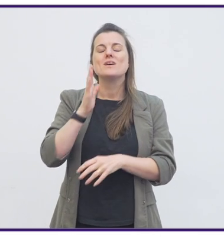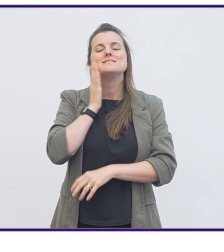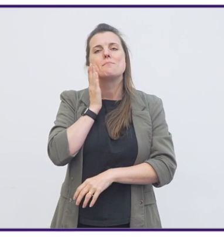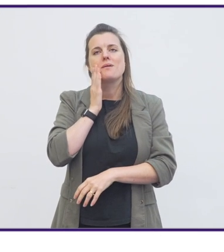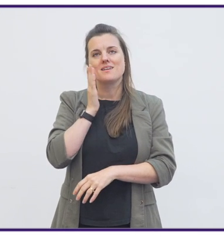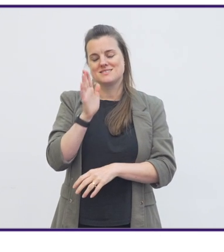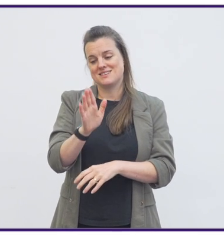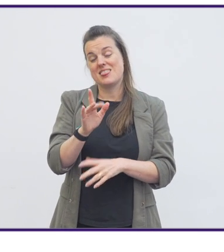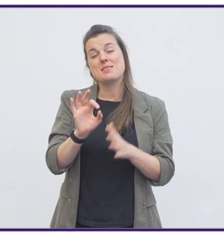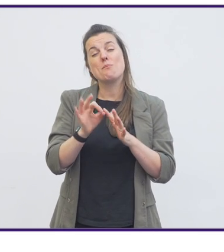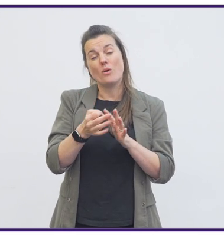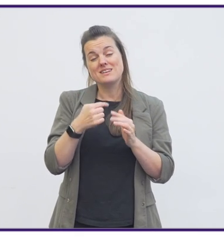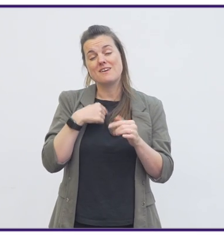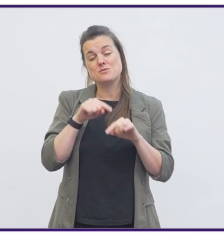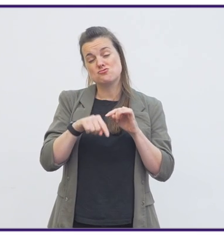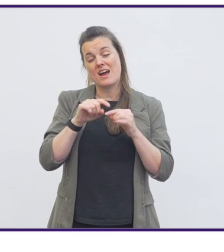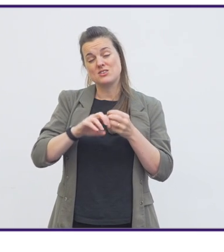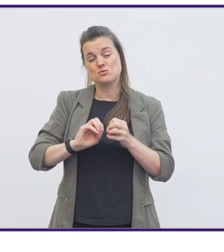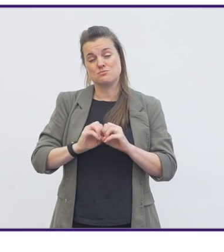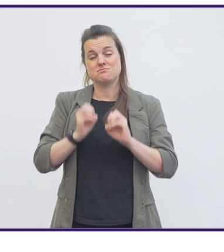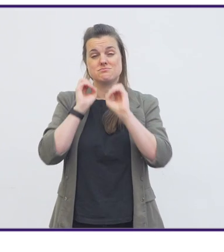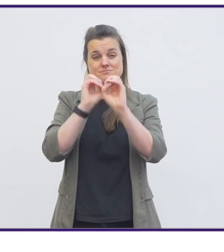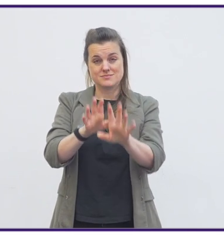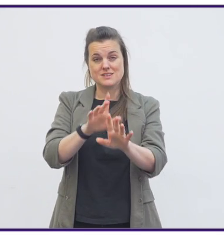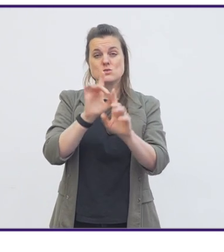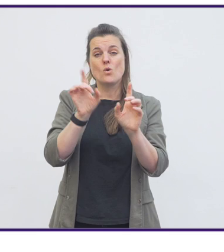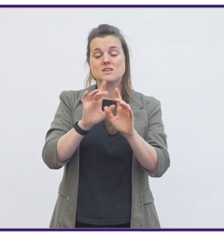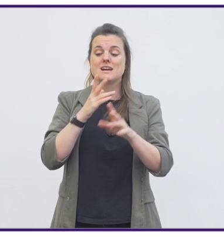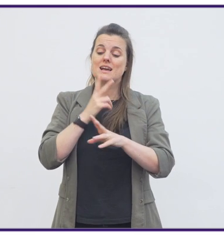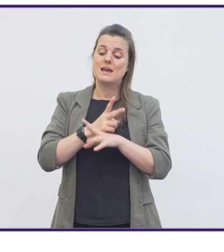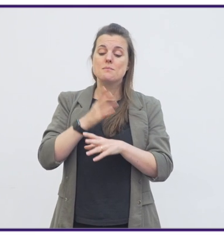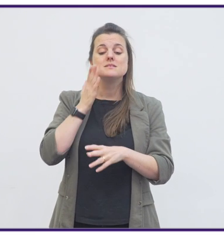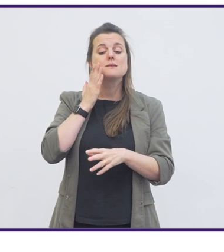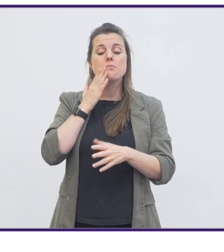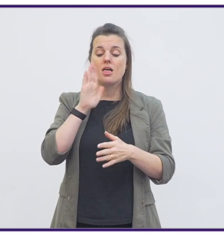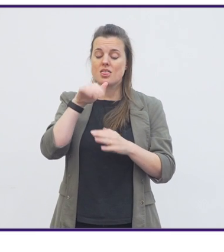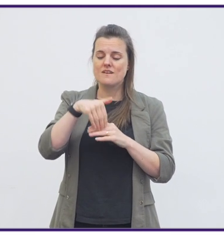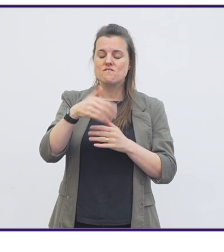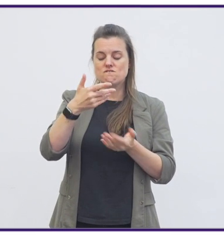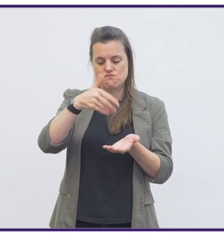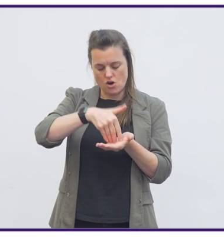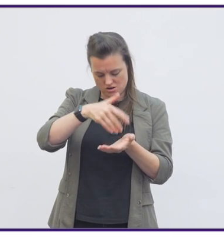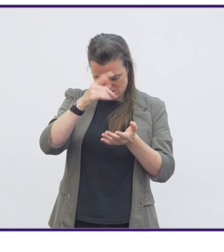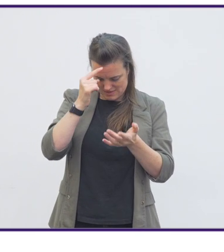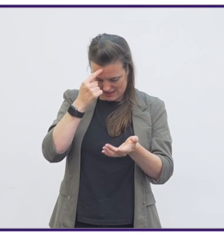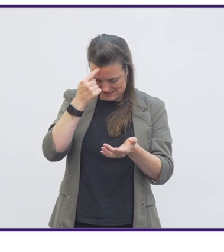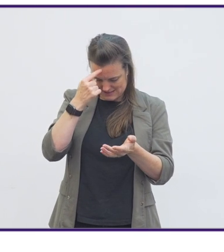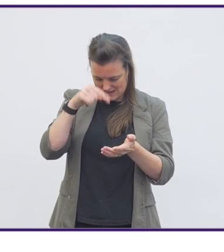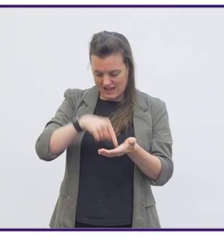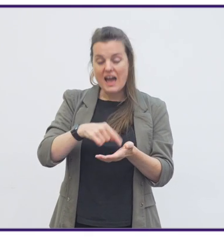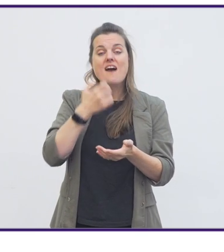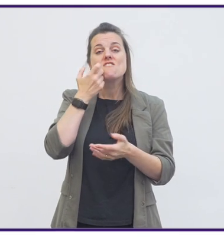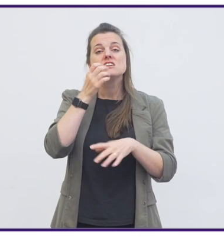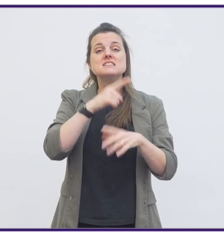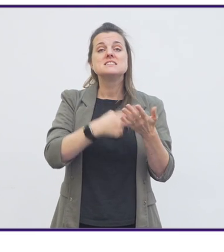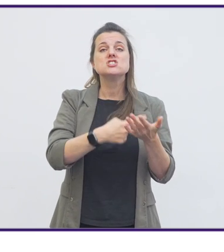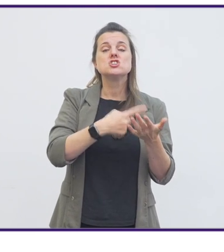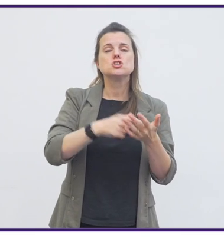The point I've been trying to make this whole talk is to keep simplicity at the forefront of every single decision. If you ask yourself and your team,